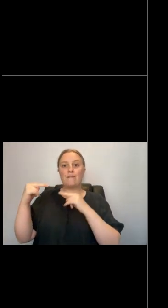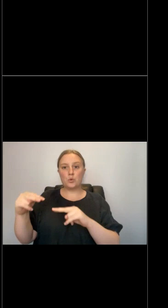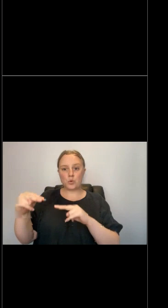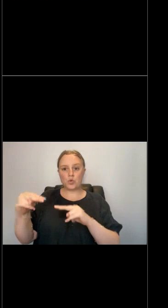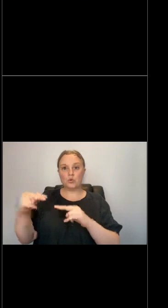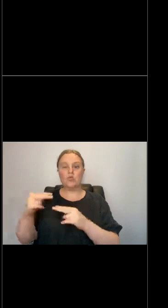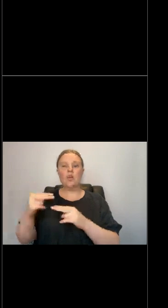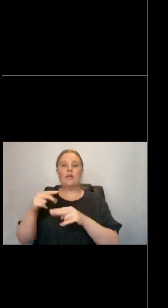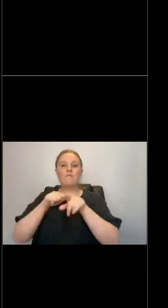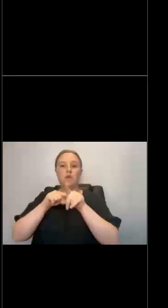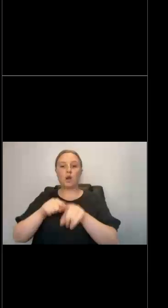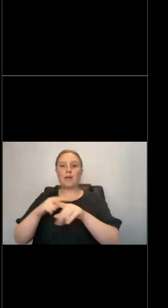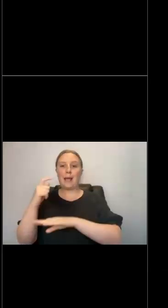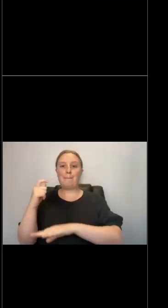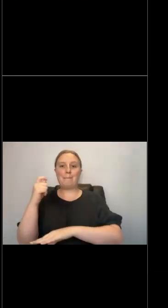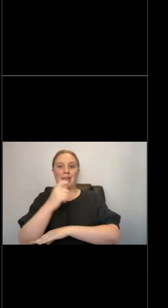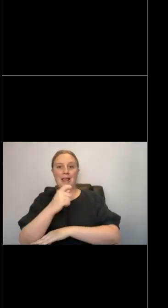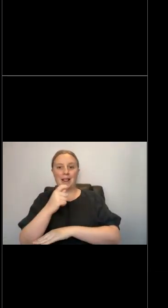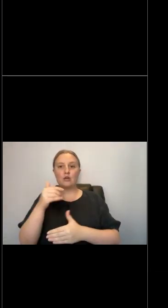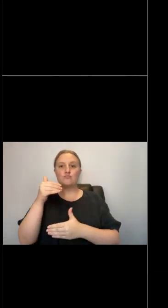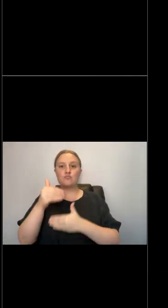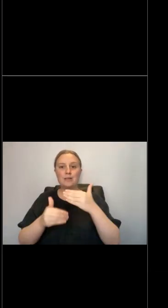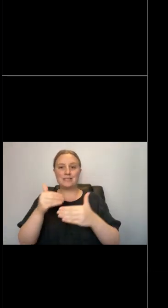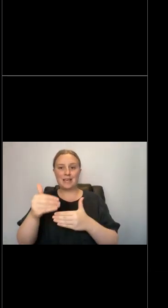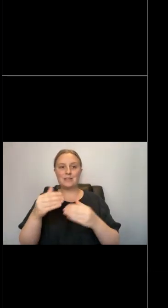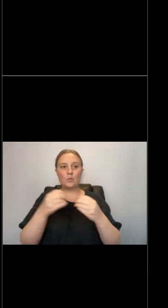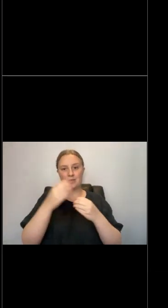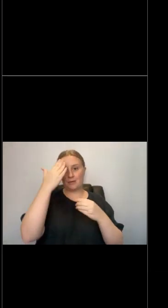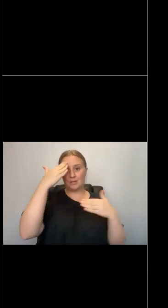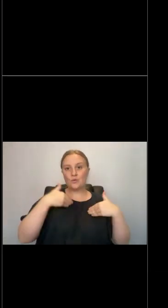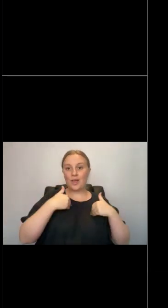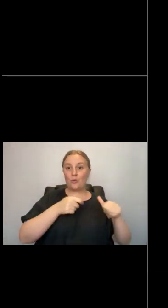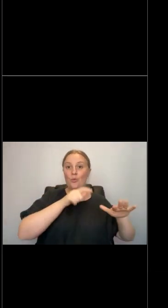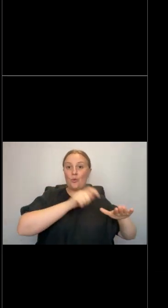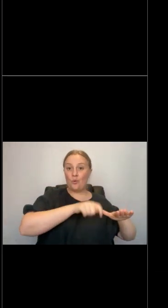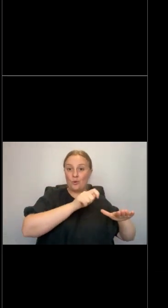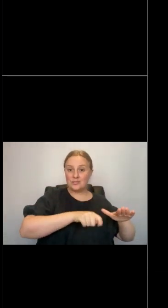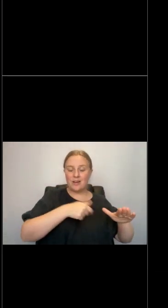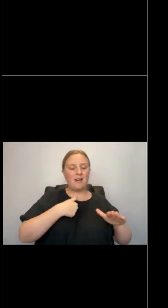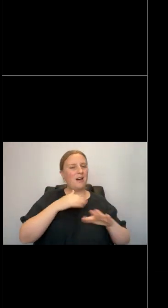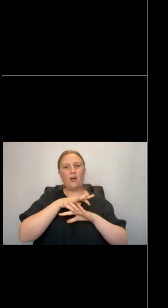So I'm not going to delve into this in any great detail because I appreciate